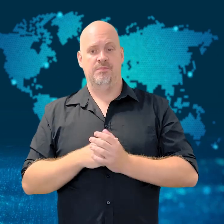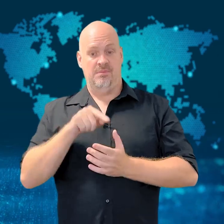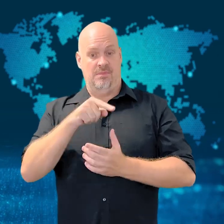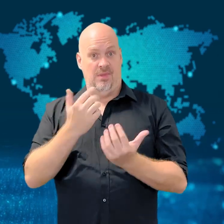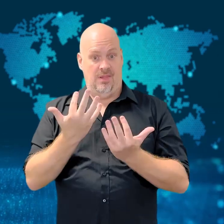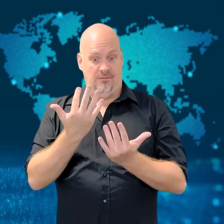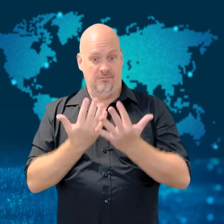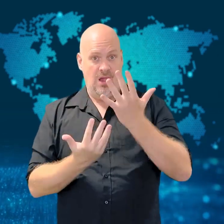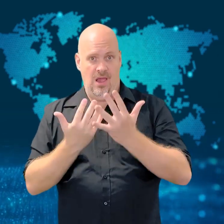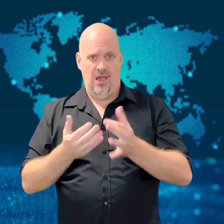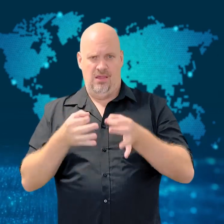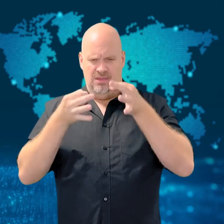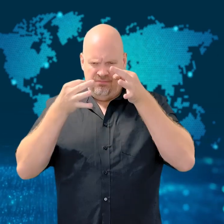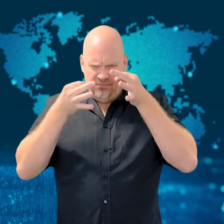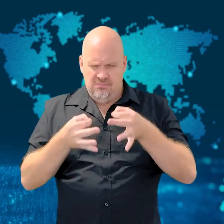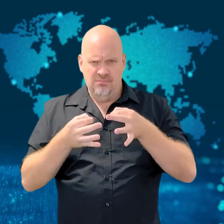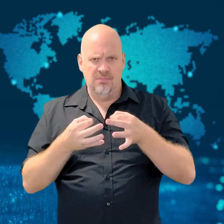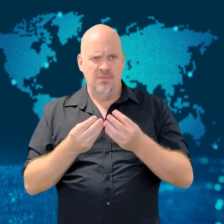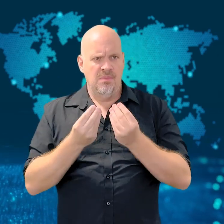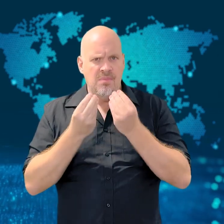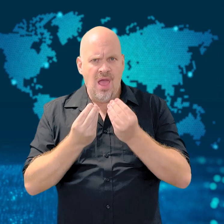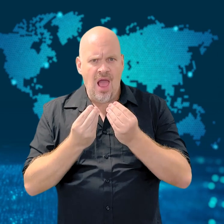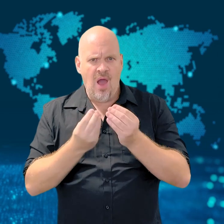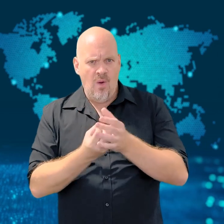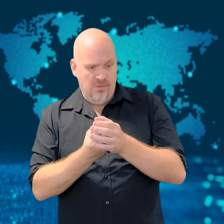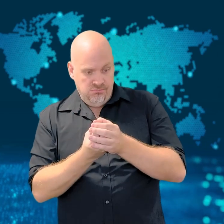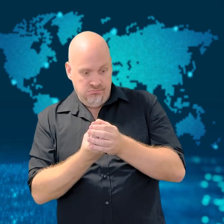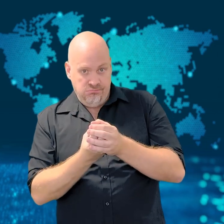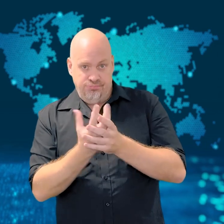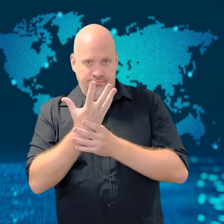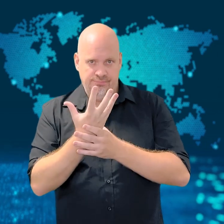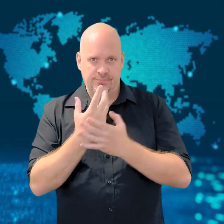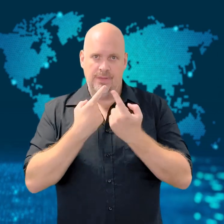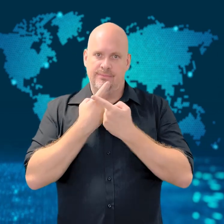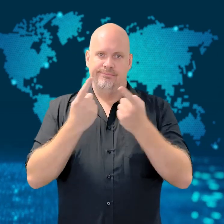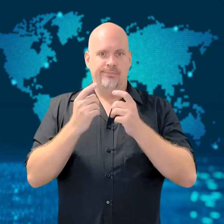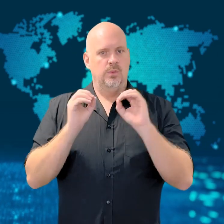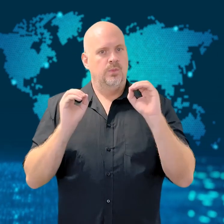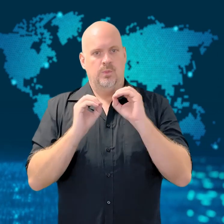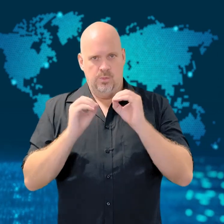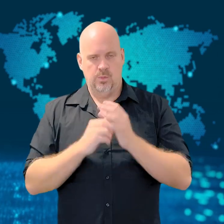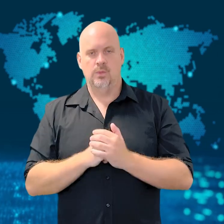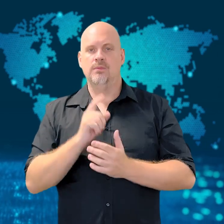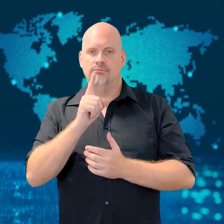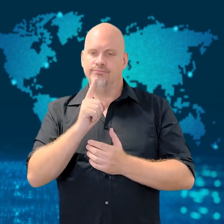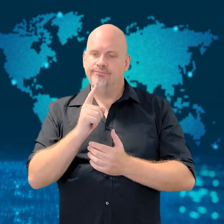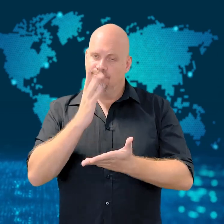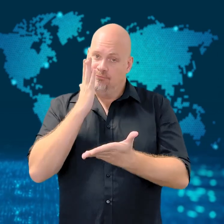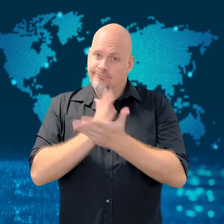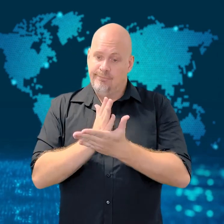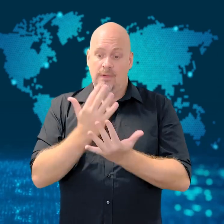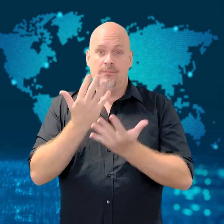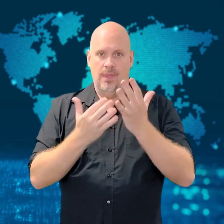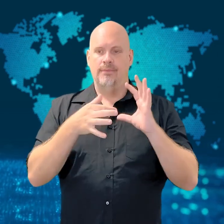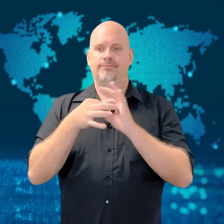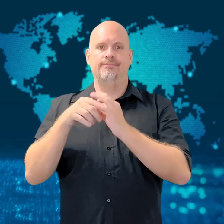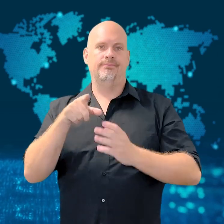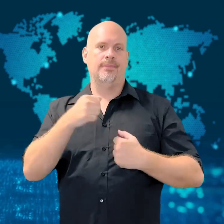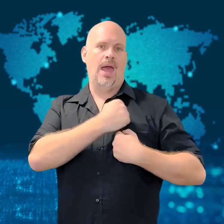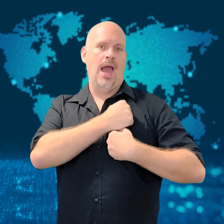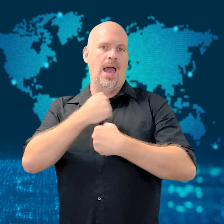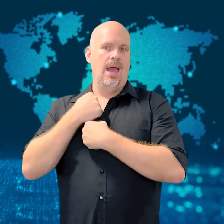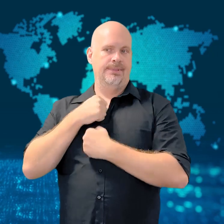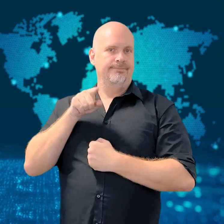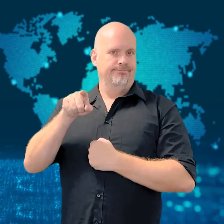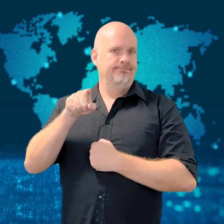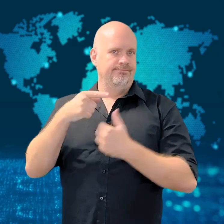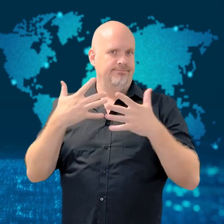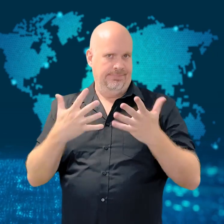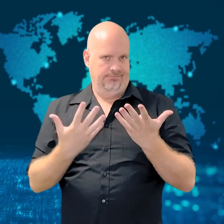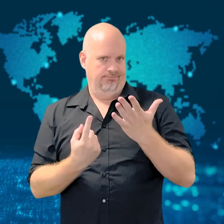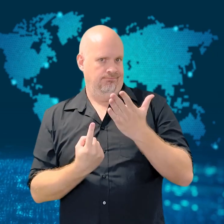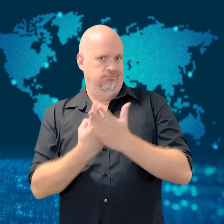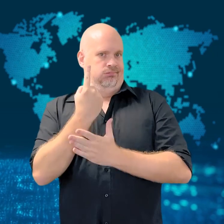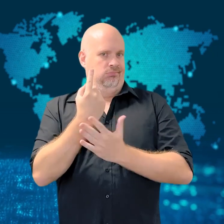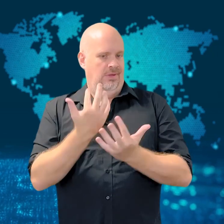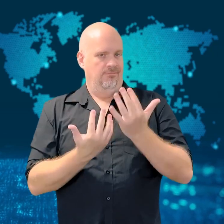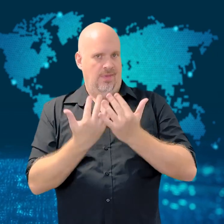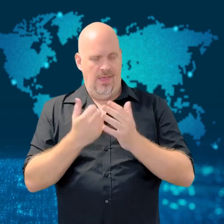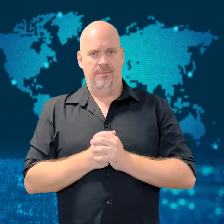Land disputes have continued since that time.